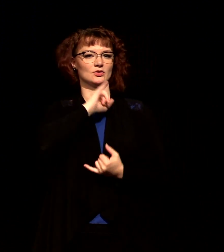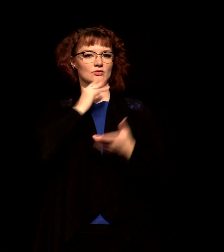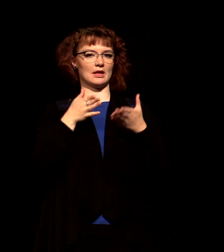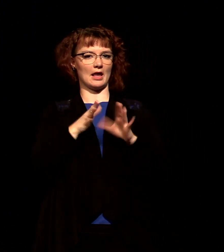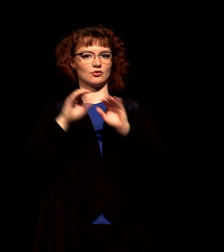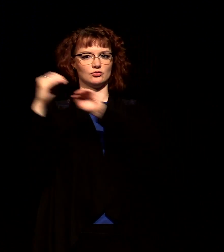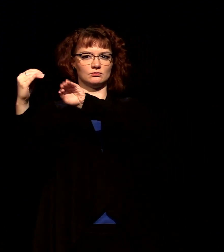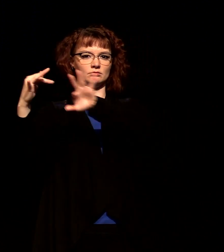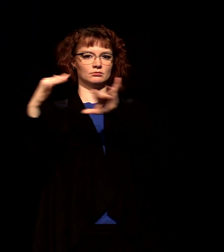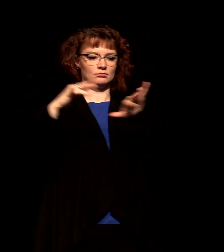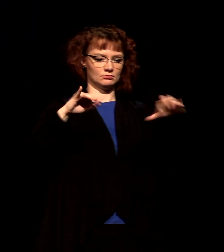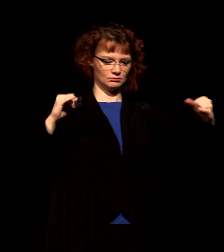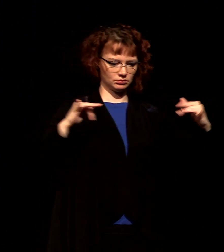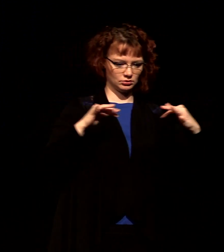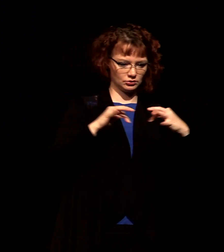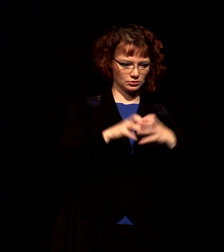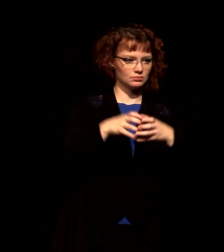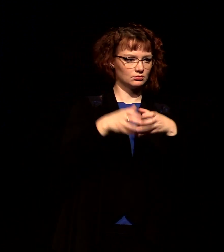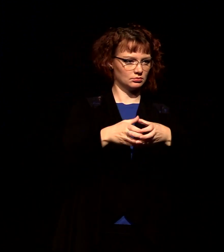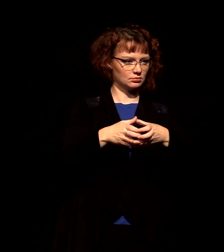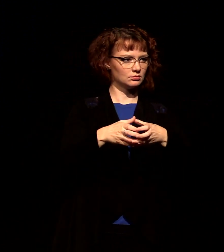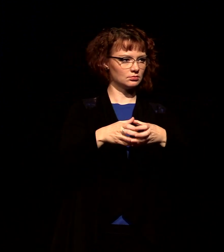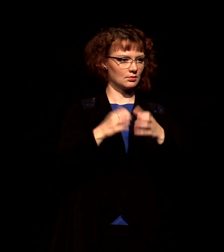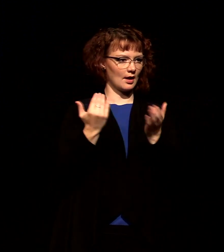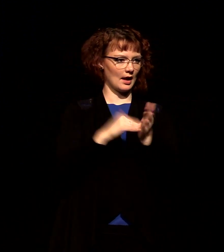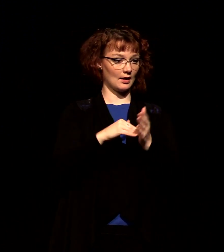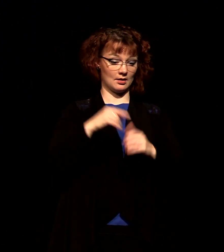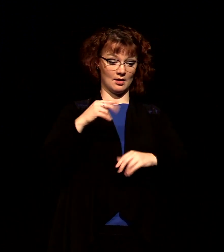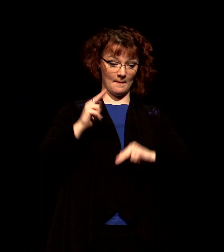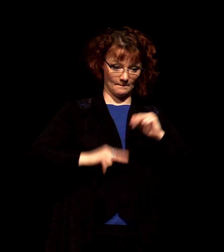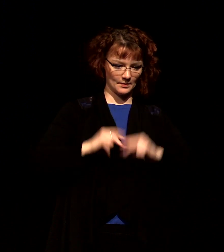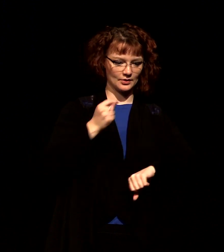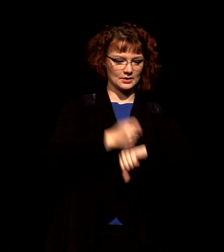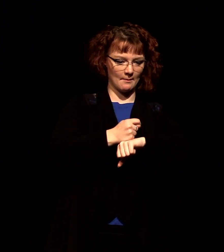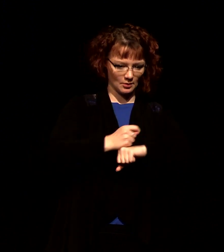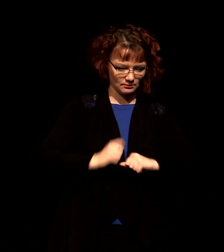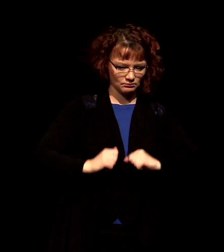settling in the temple is built. The psalmist says, looking at